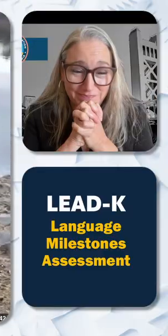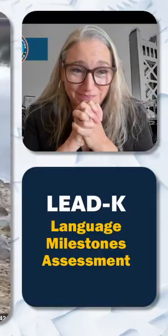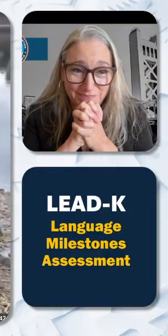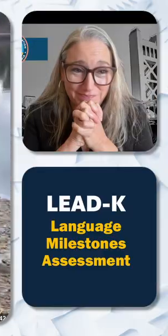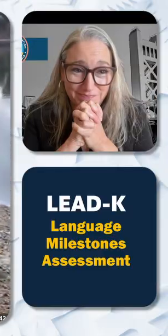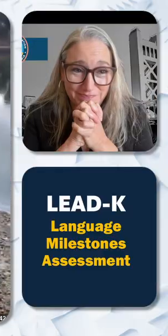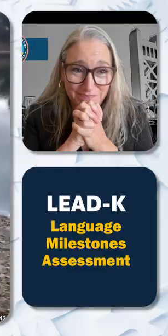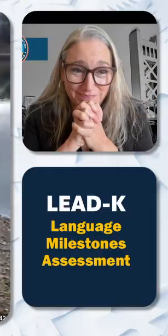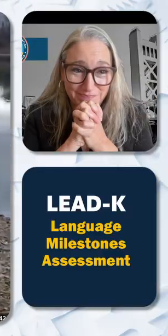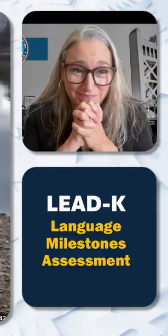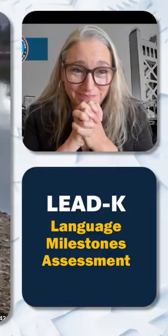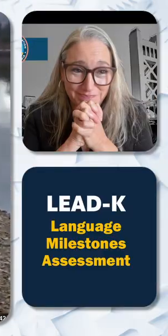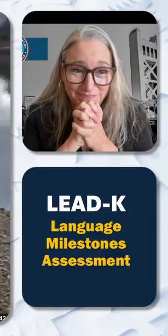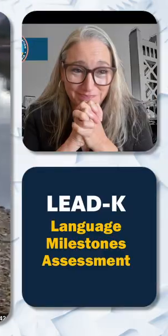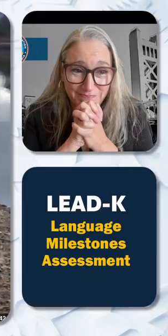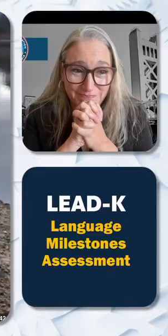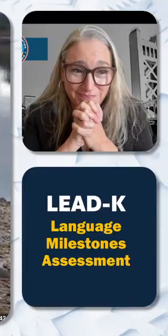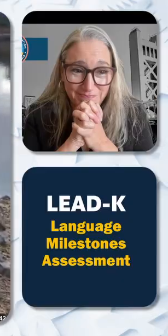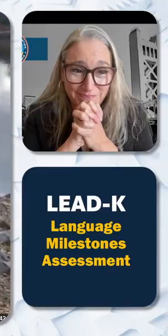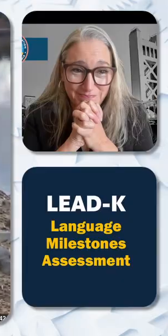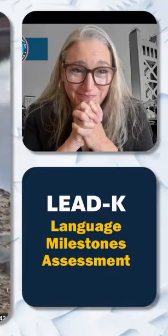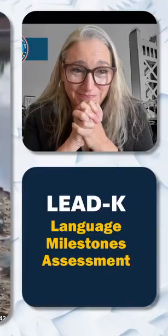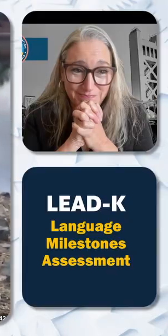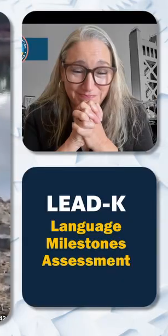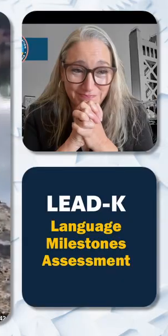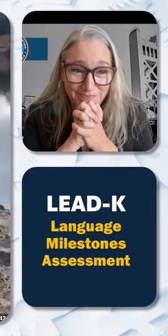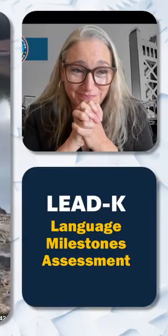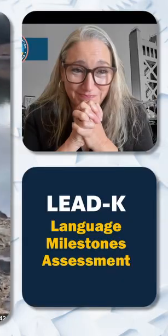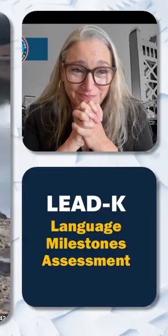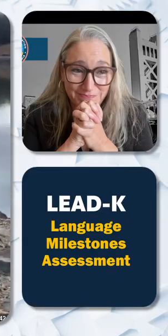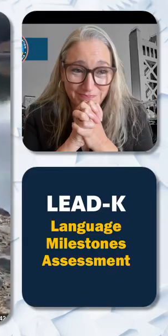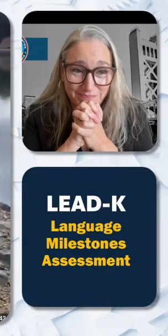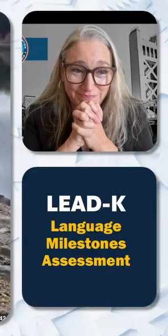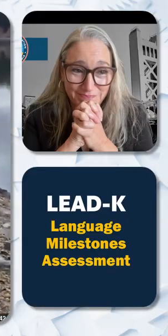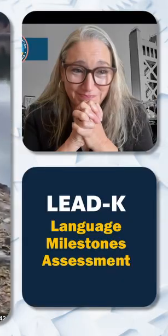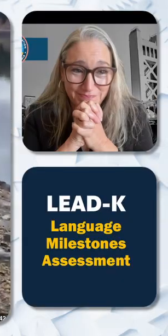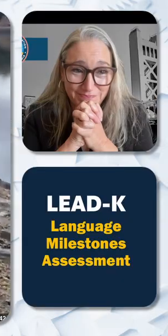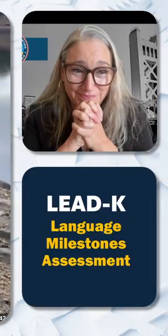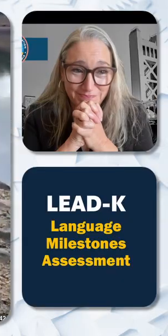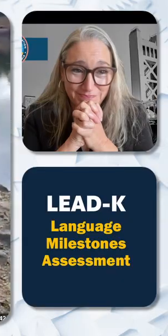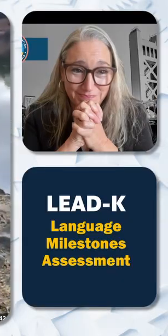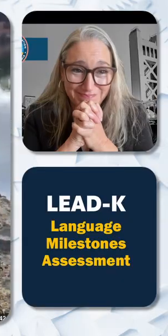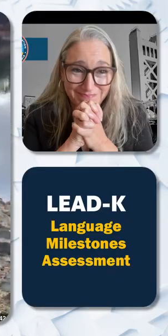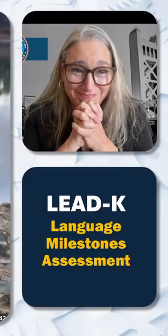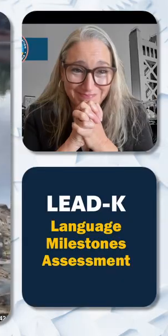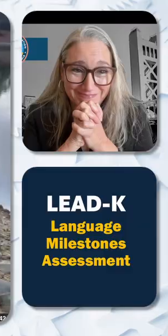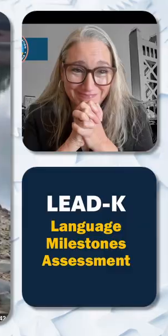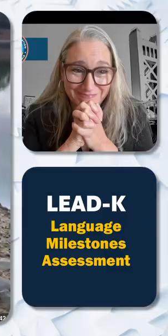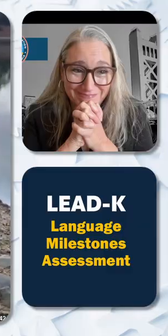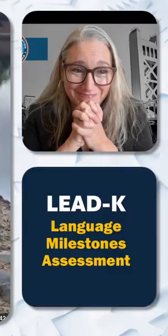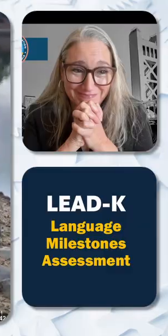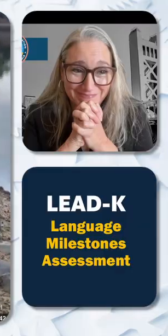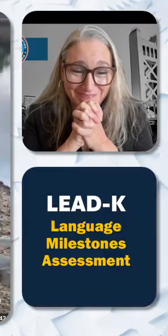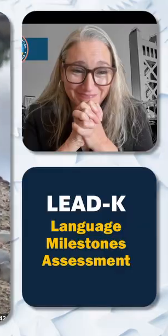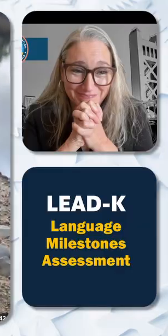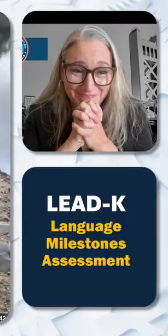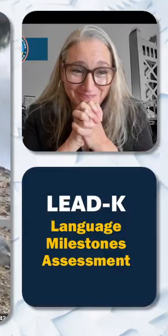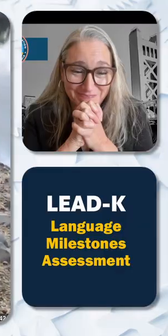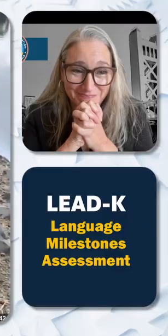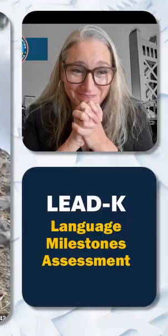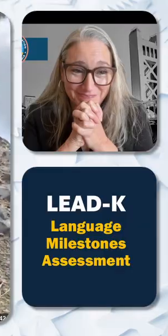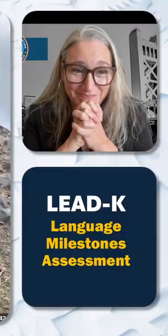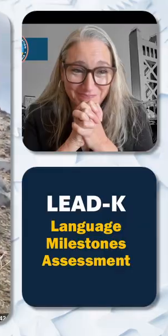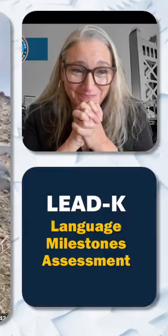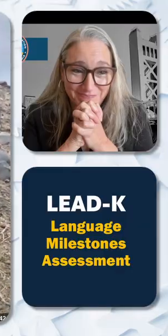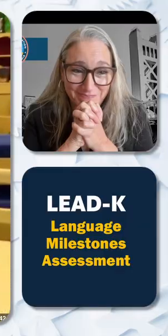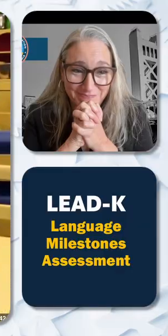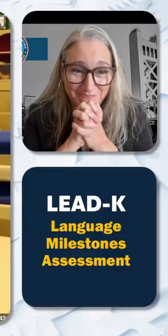“You can’t go into water. Daddy will be wet! Wet! Wet! Daddy will be wet! Wet! Wet!